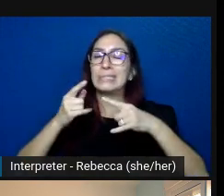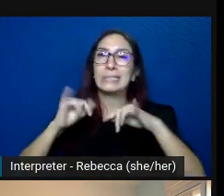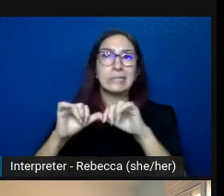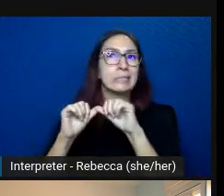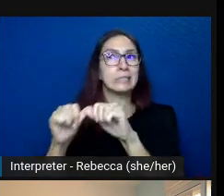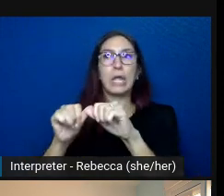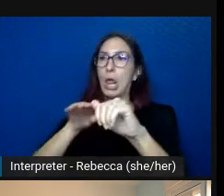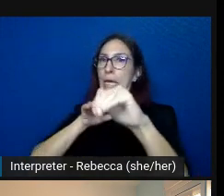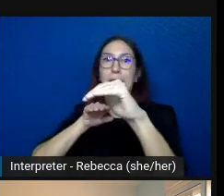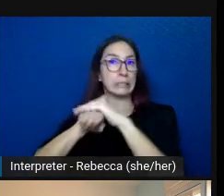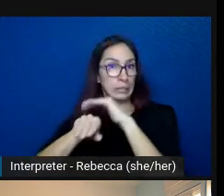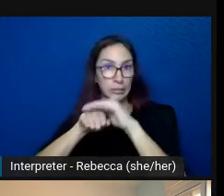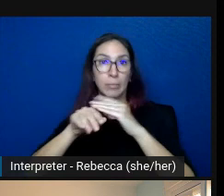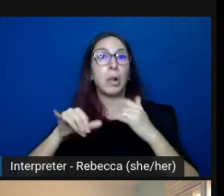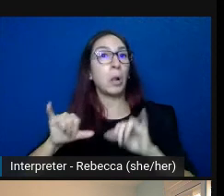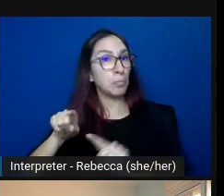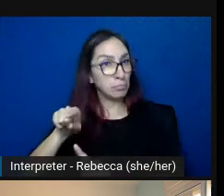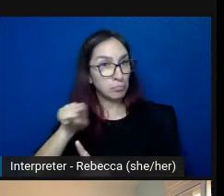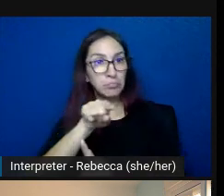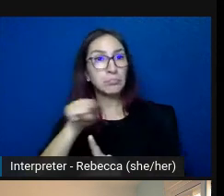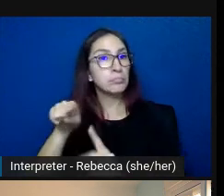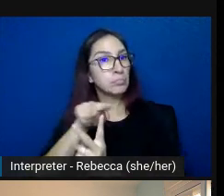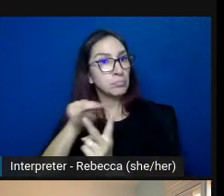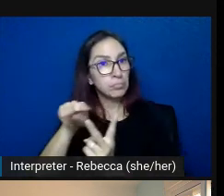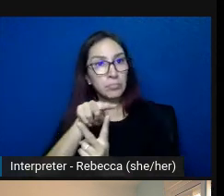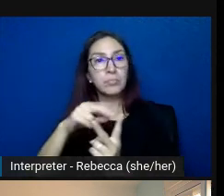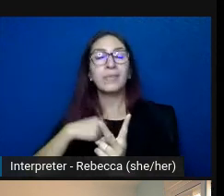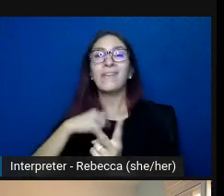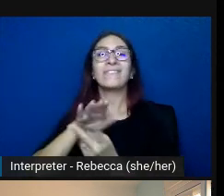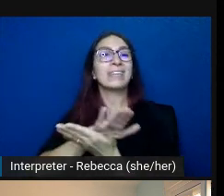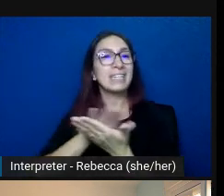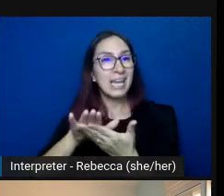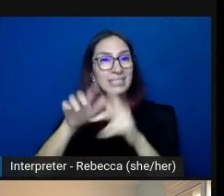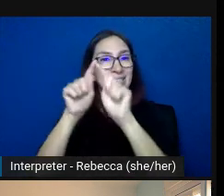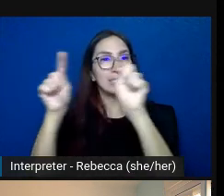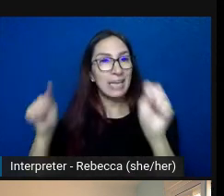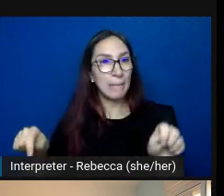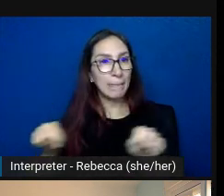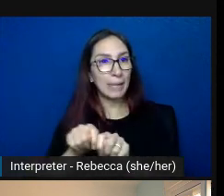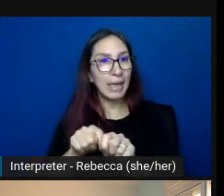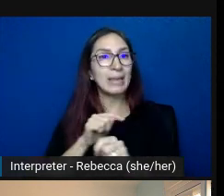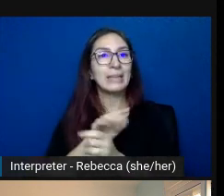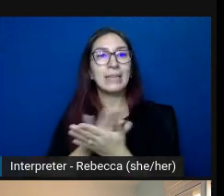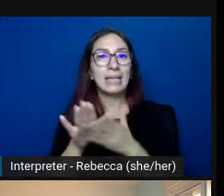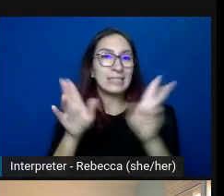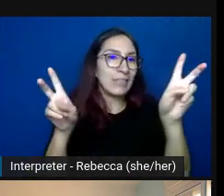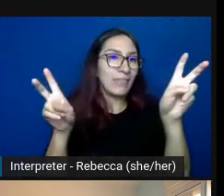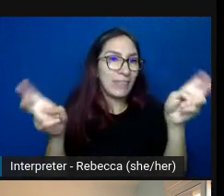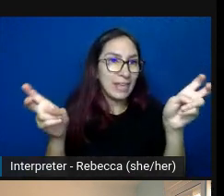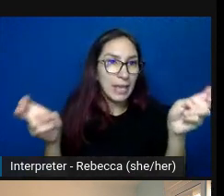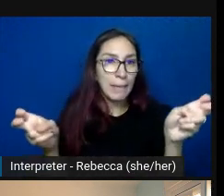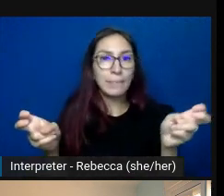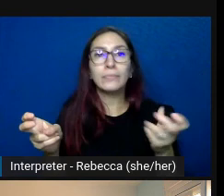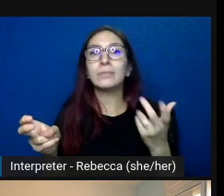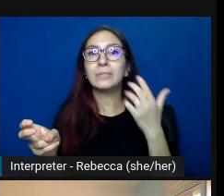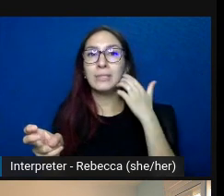still were a nice templates, nice themes in the sense of accessibility,